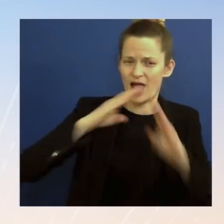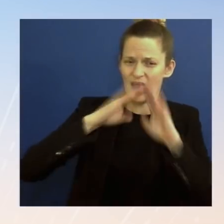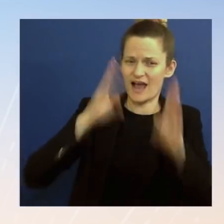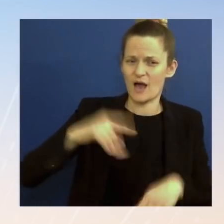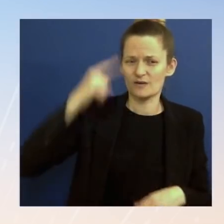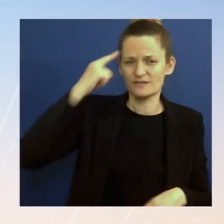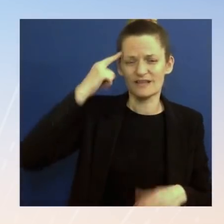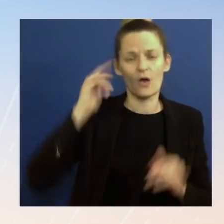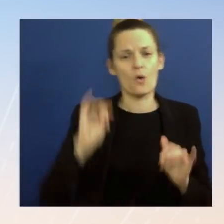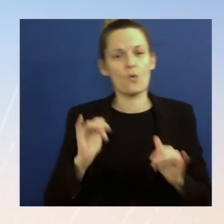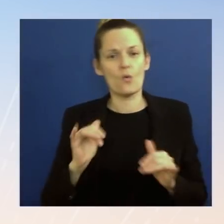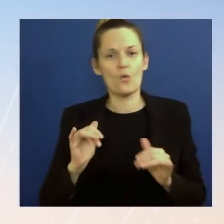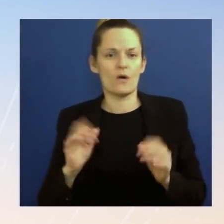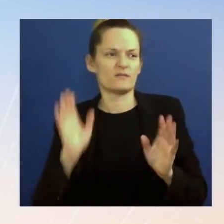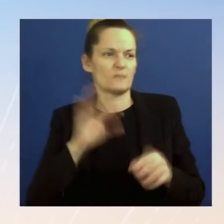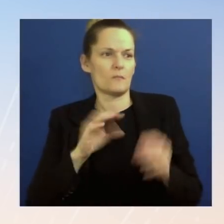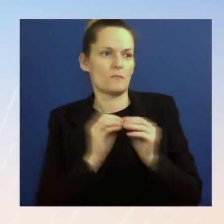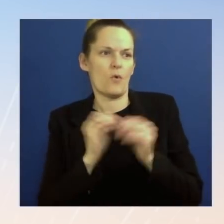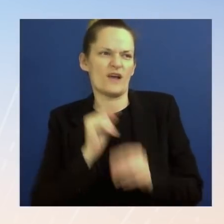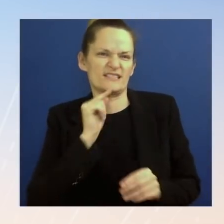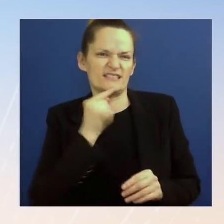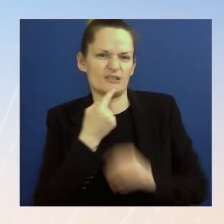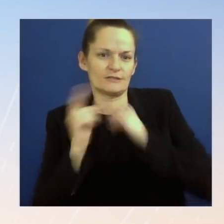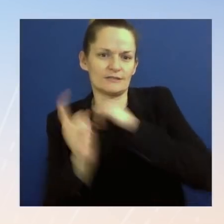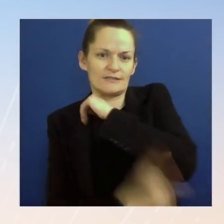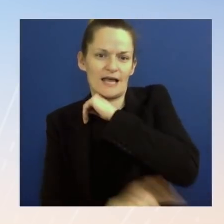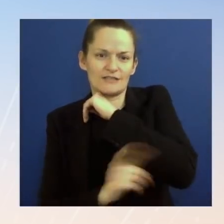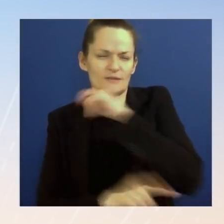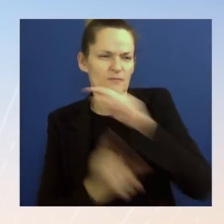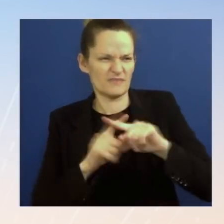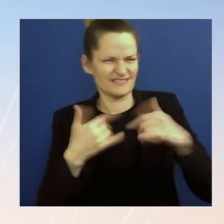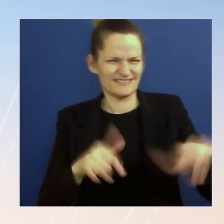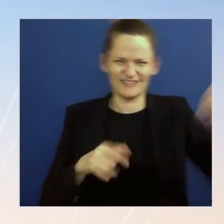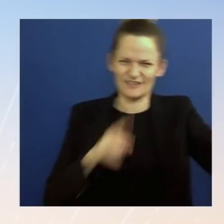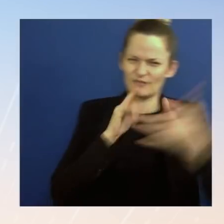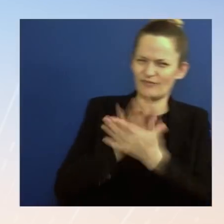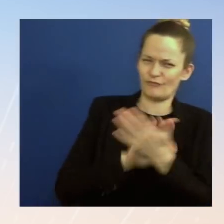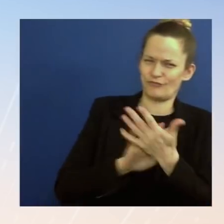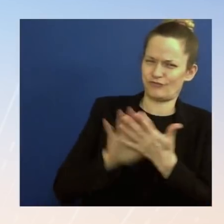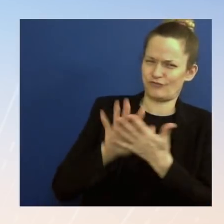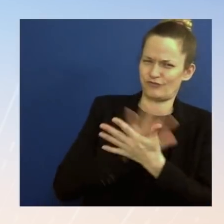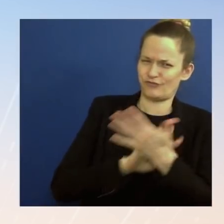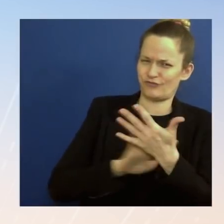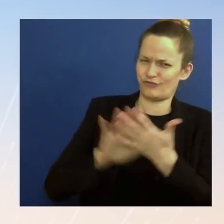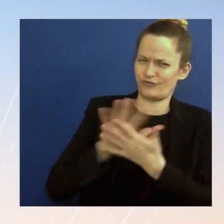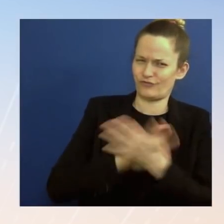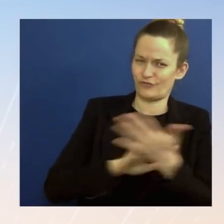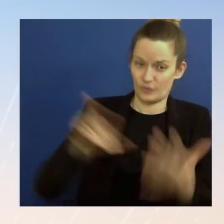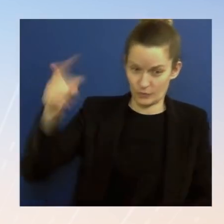that is unnamed will deter him from using chemical weapons. Ms. Psaki: Well, I think the reason